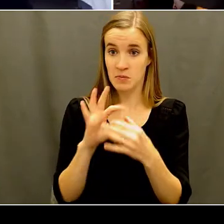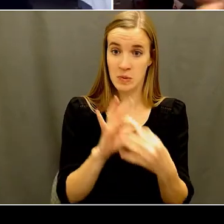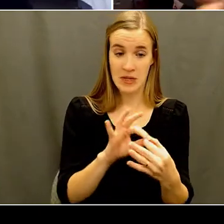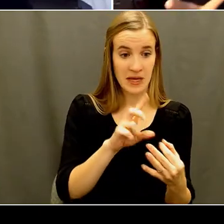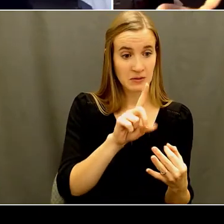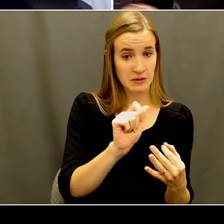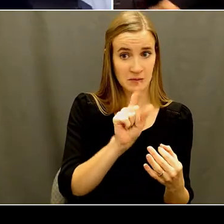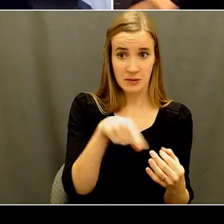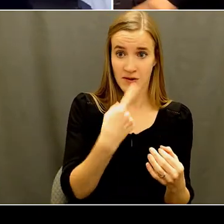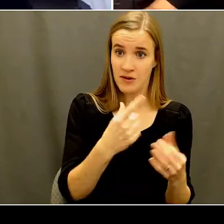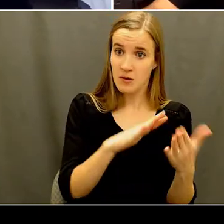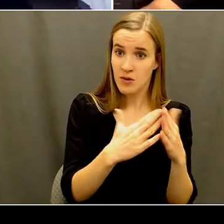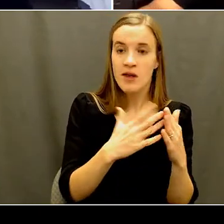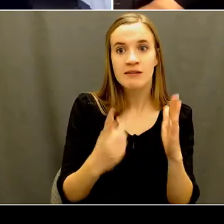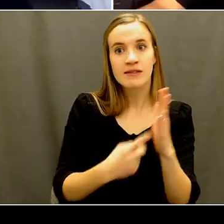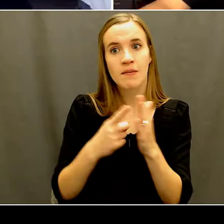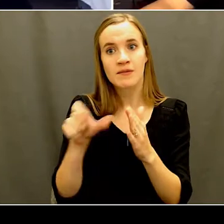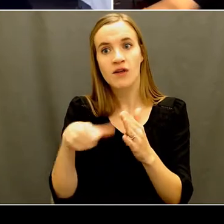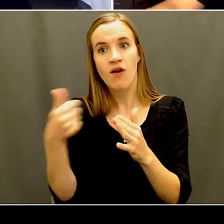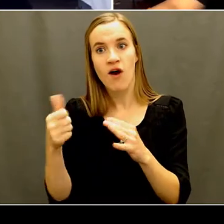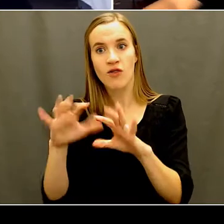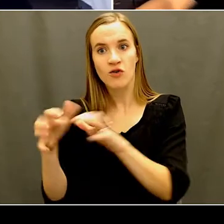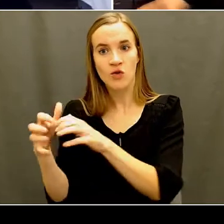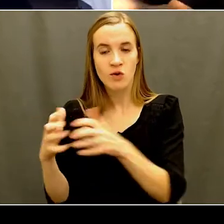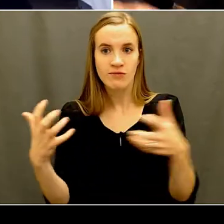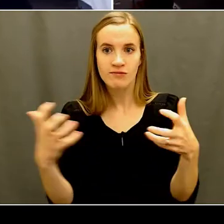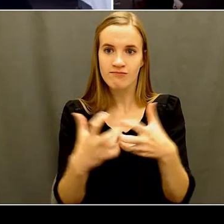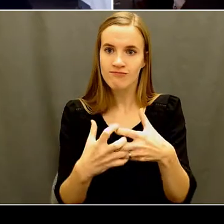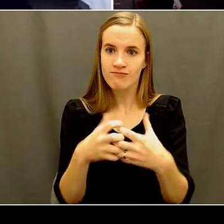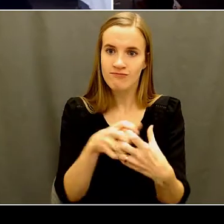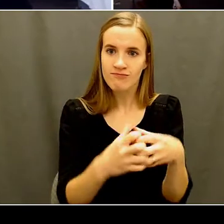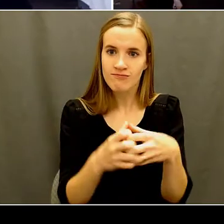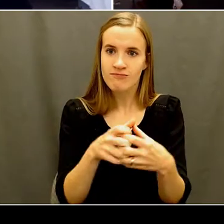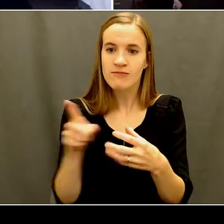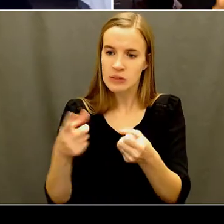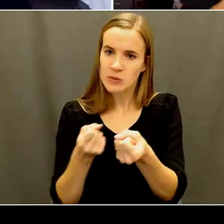disabled community. So we are going to go in with some questions for her. As a